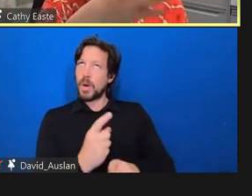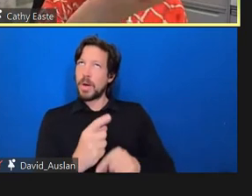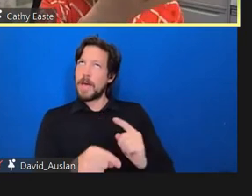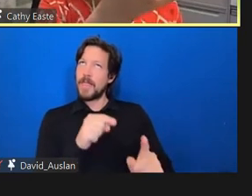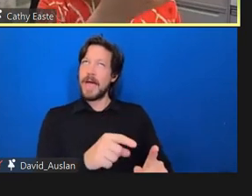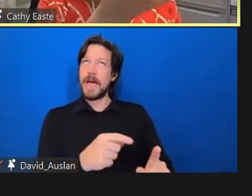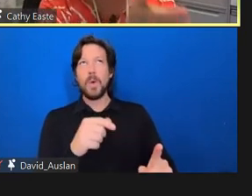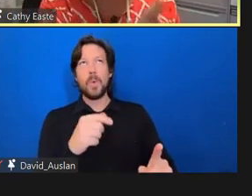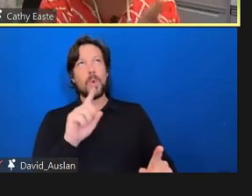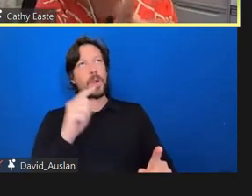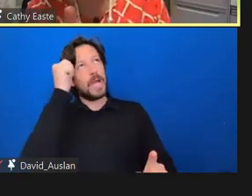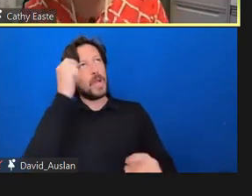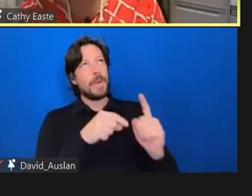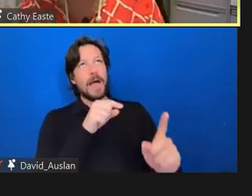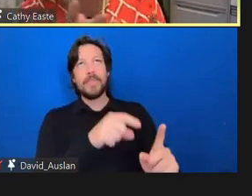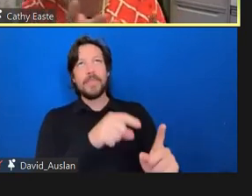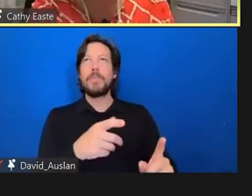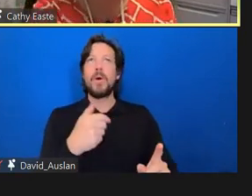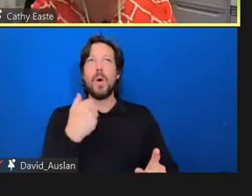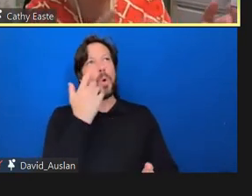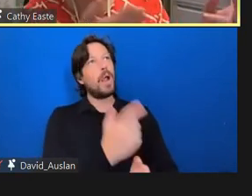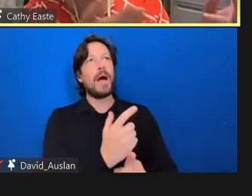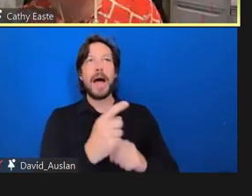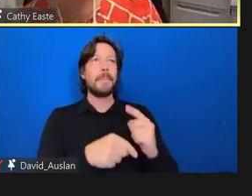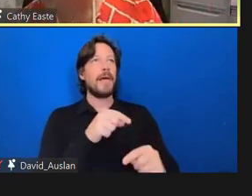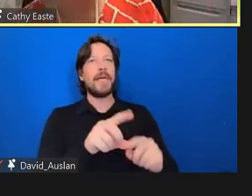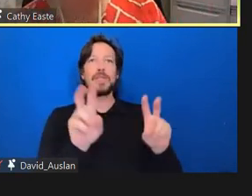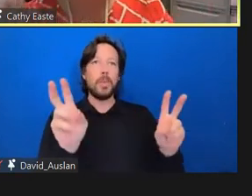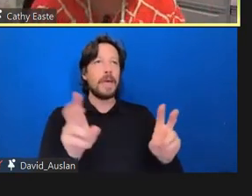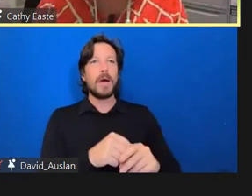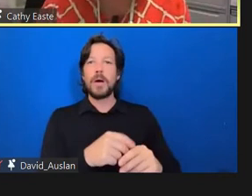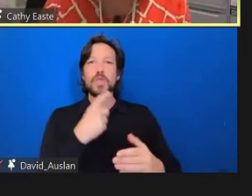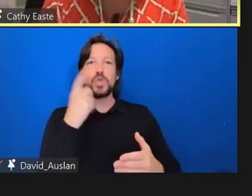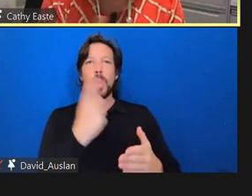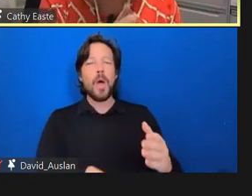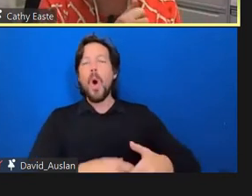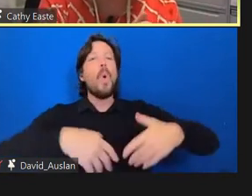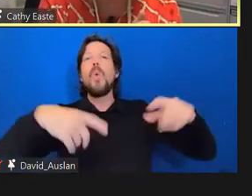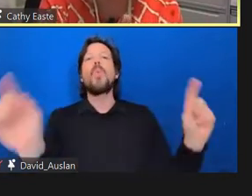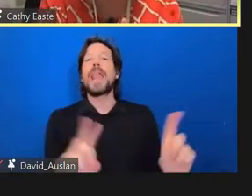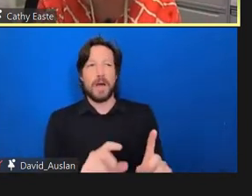says such and such. That person always swears. That person always whatever. Your knowledge, your